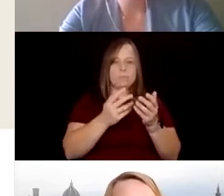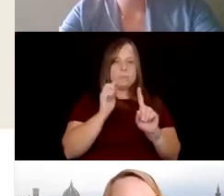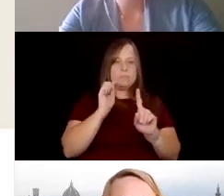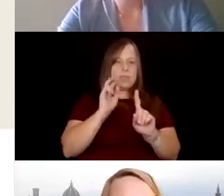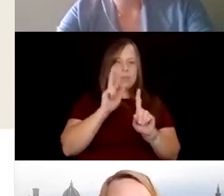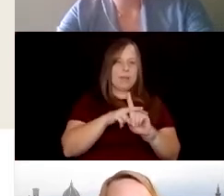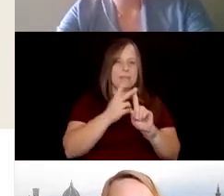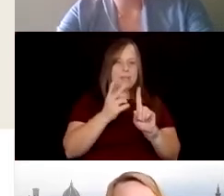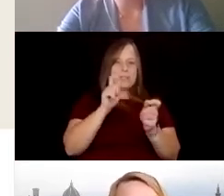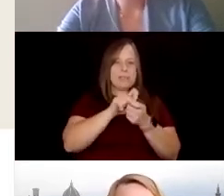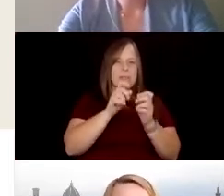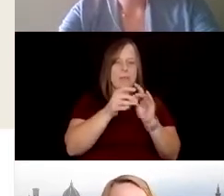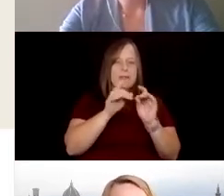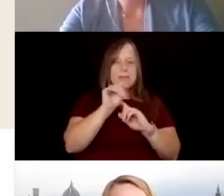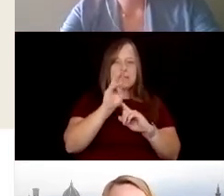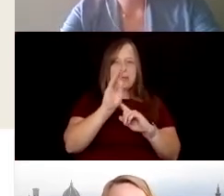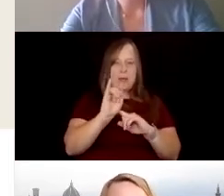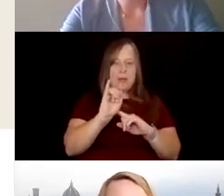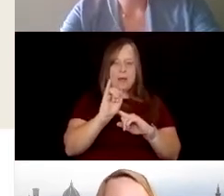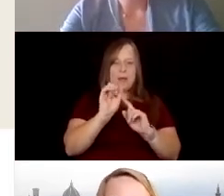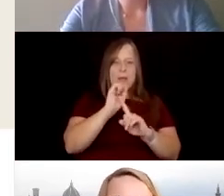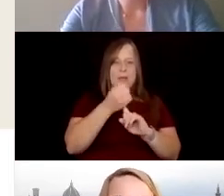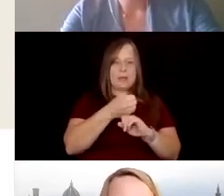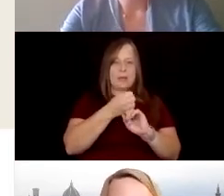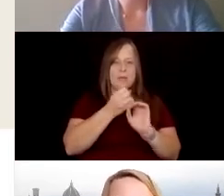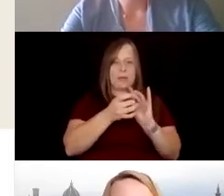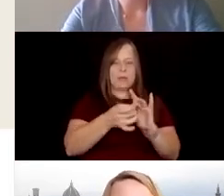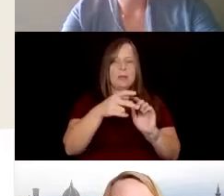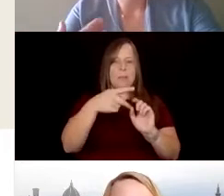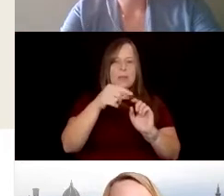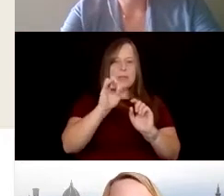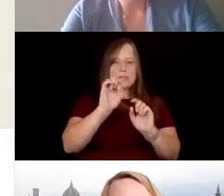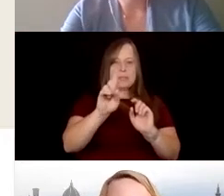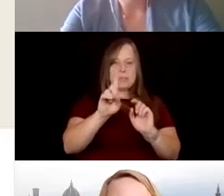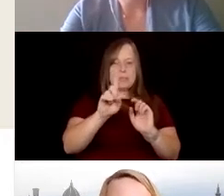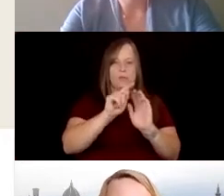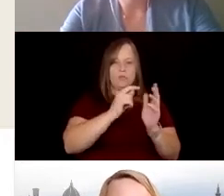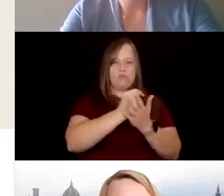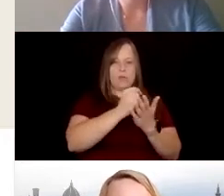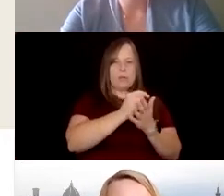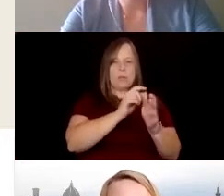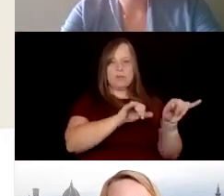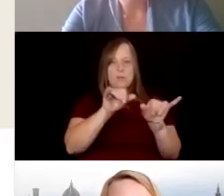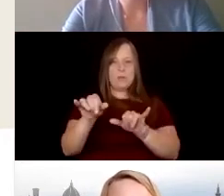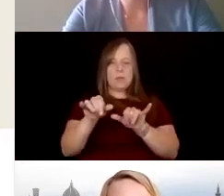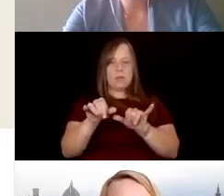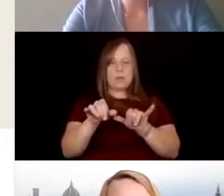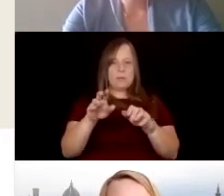it specifically mentions TBI as a condition that's related to PTSD and that should be treated similarly in terms of granting people upgrades.